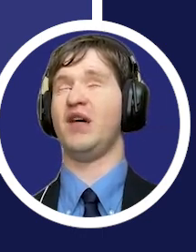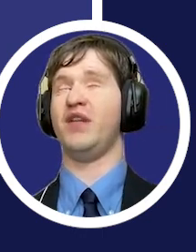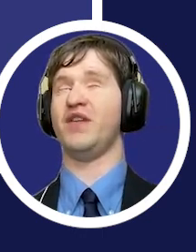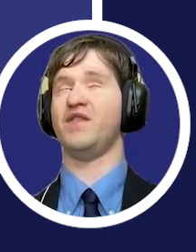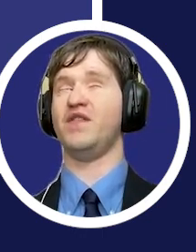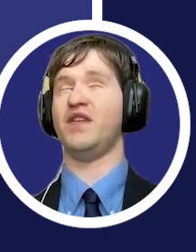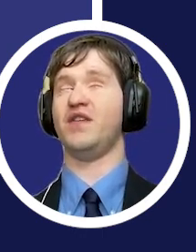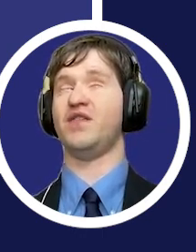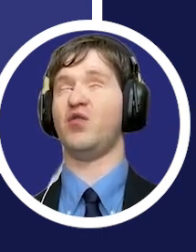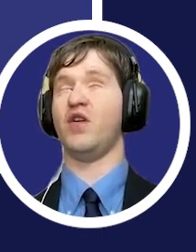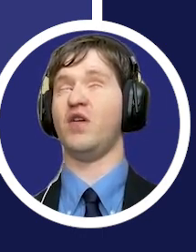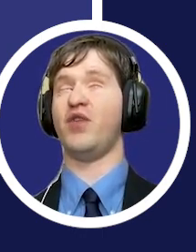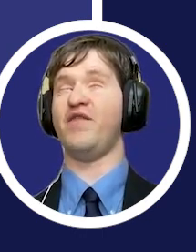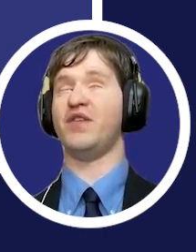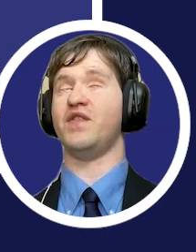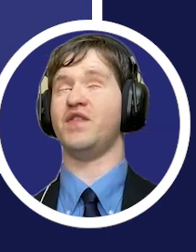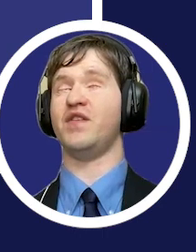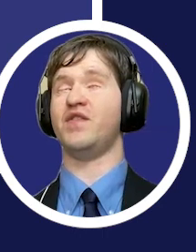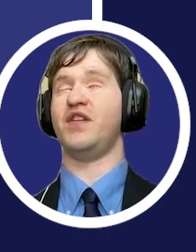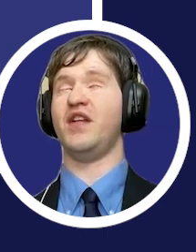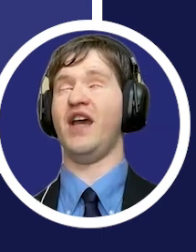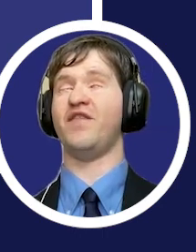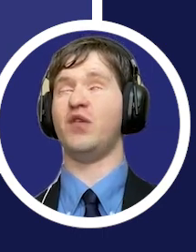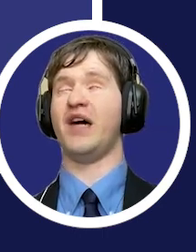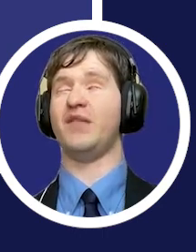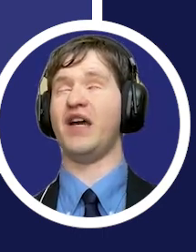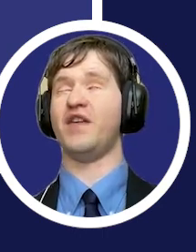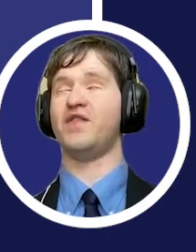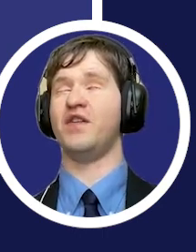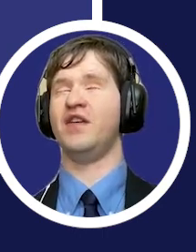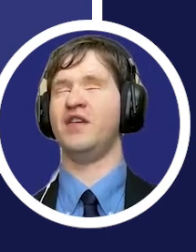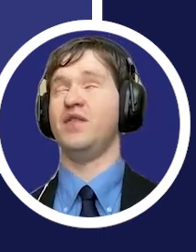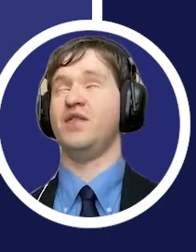Public businesses or private businesses did not have to abide by this.